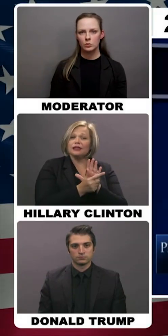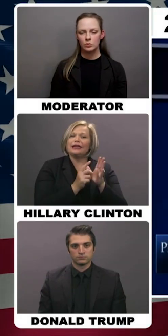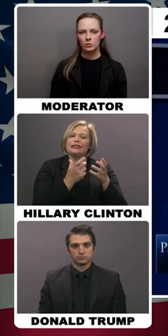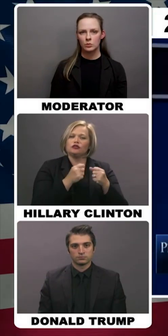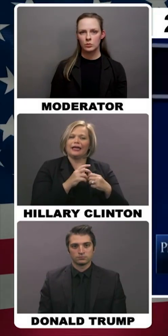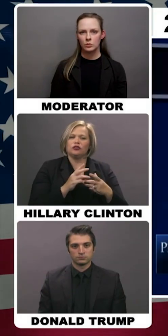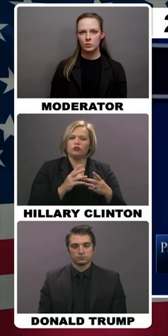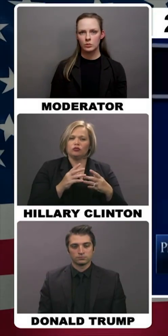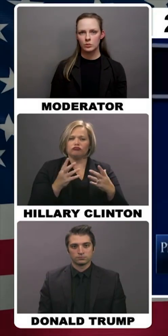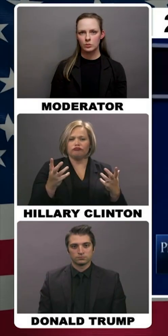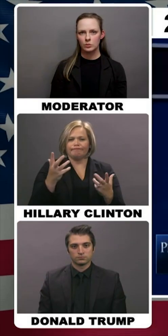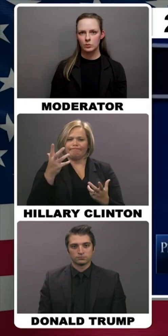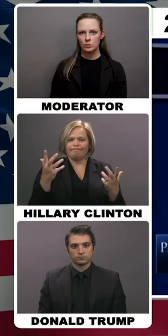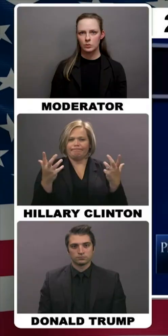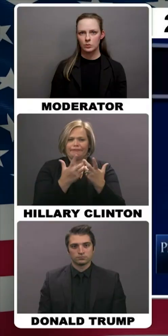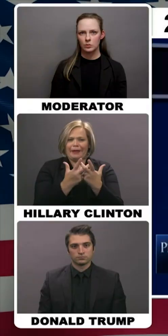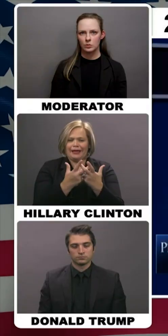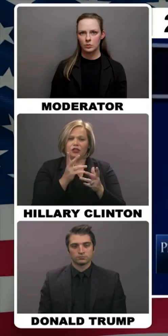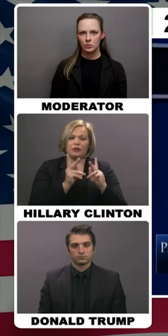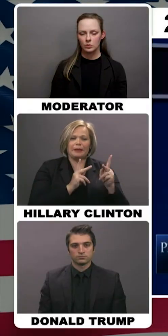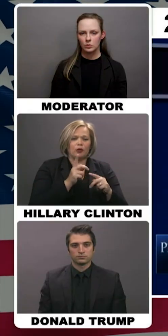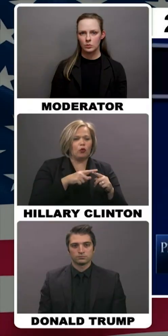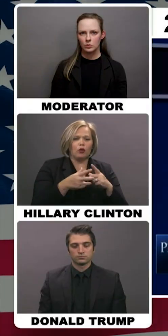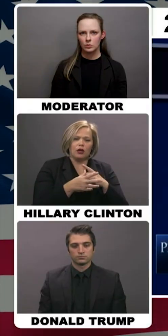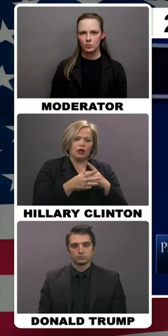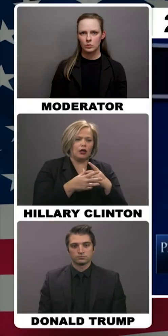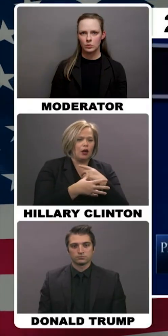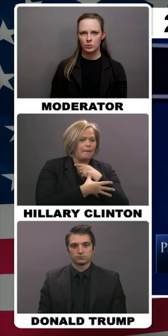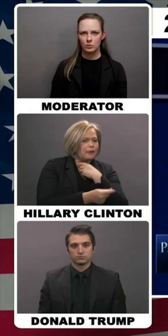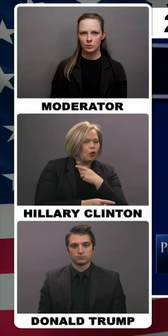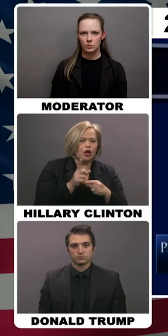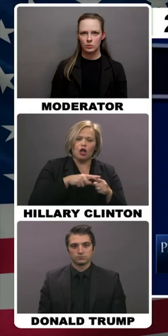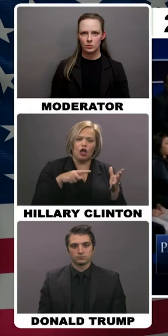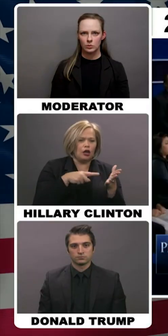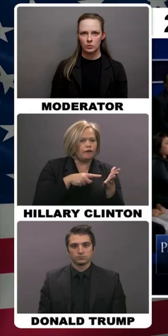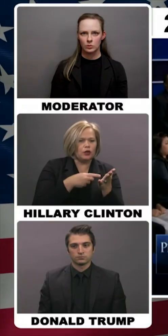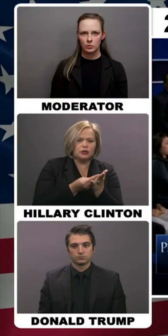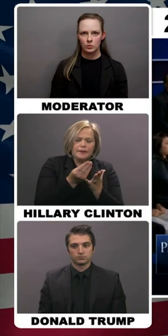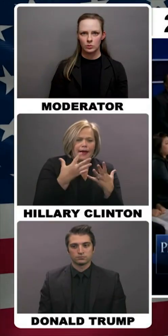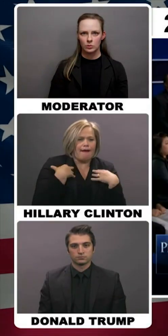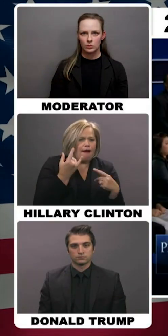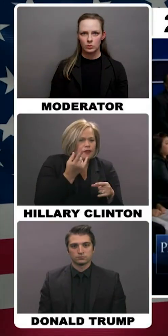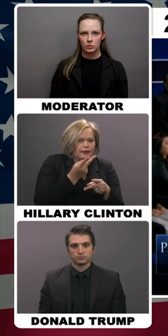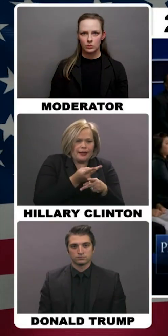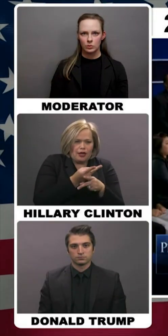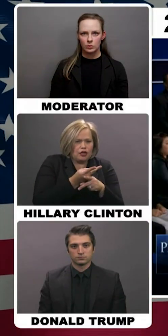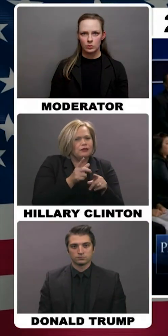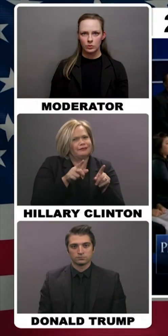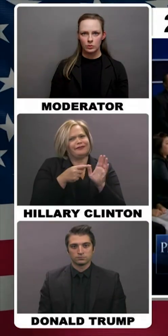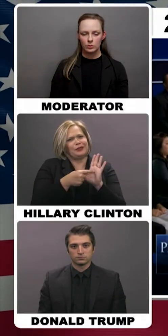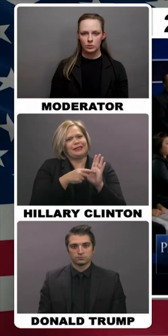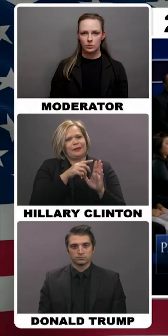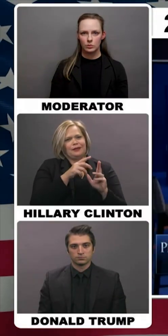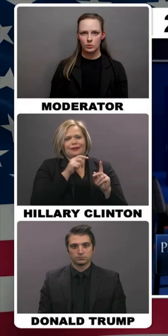and couldn't put together any resources to afford healthcare. Namely people on Medicaid, obviously Medicare,